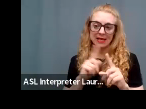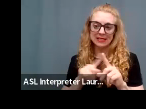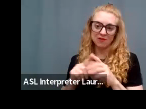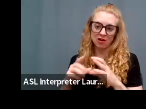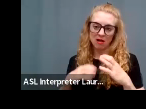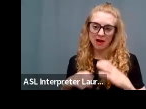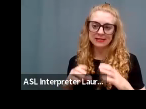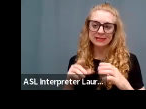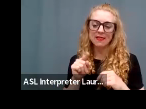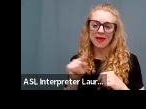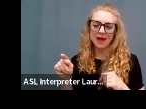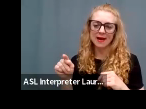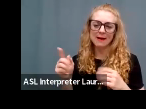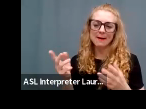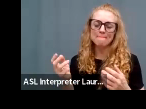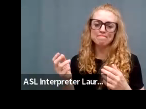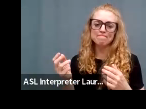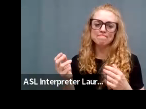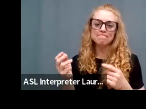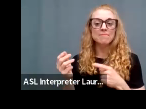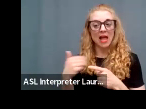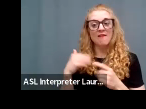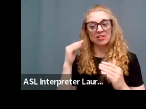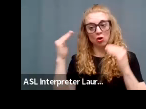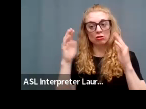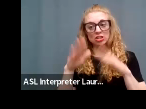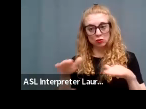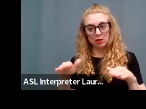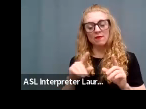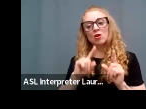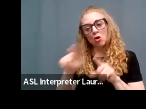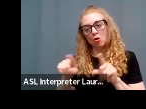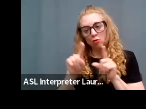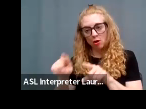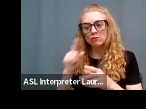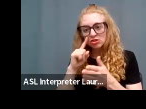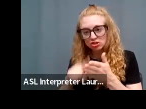uh whose adult children spend a lot of time looking after them in their in their later